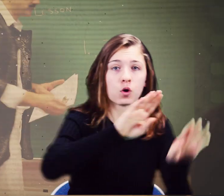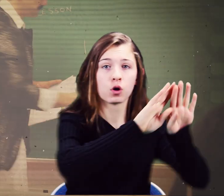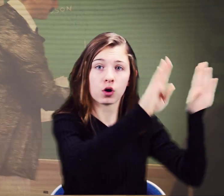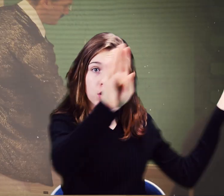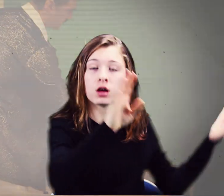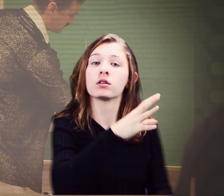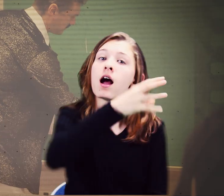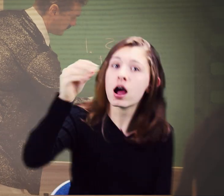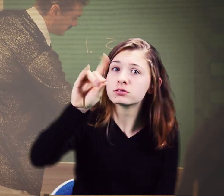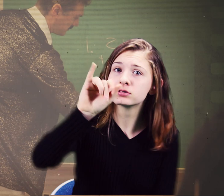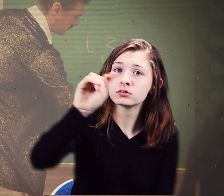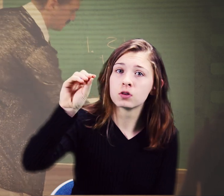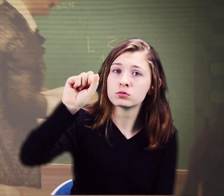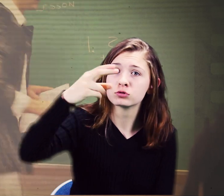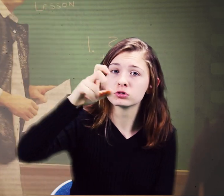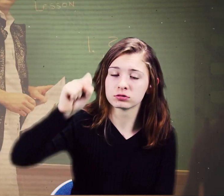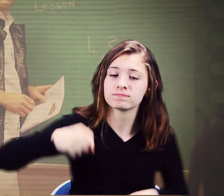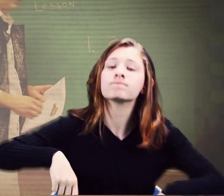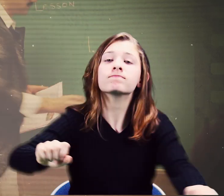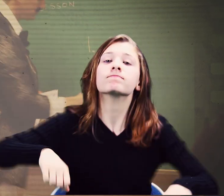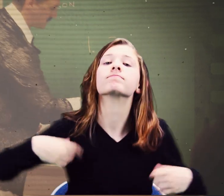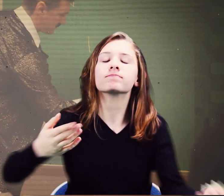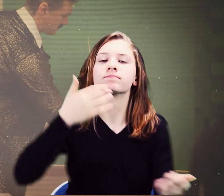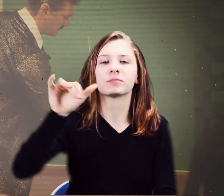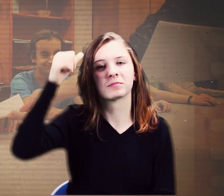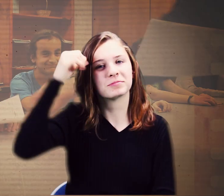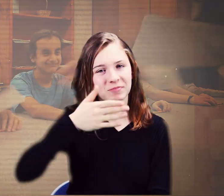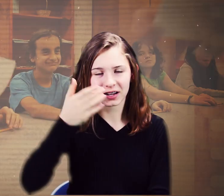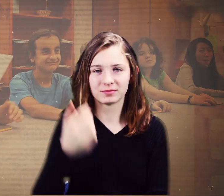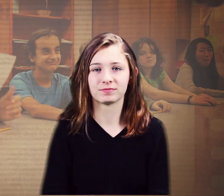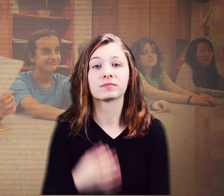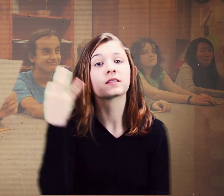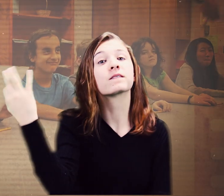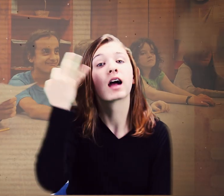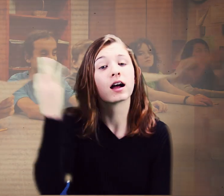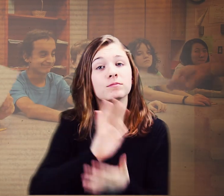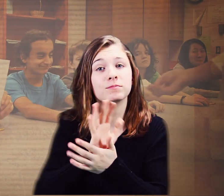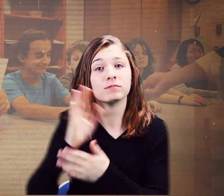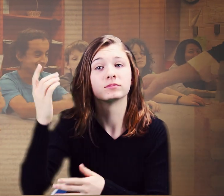chalkboards and ditto sheets He still remembers the smell that emanated from them.